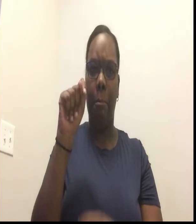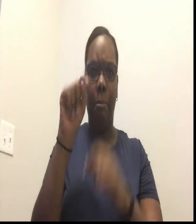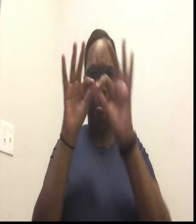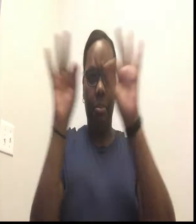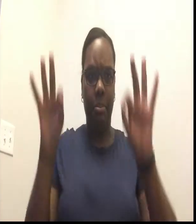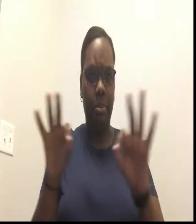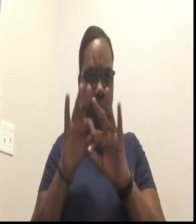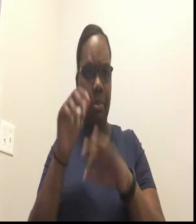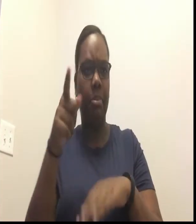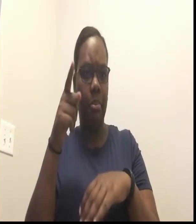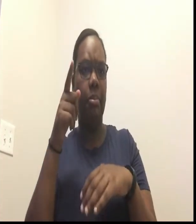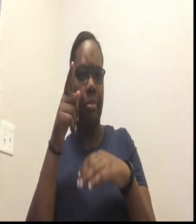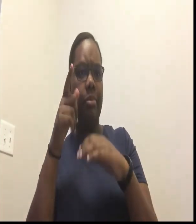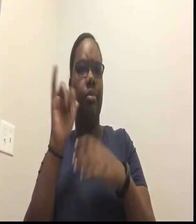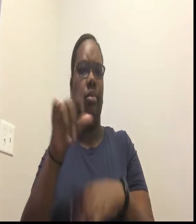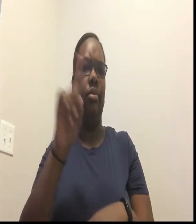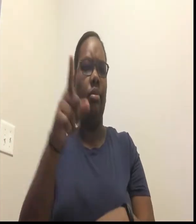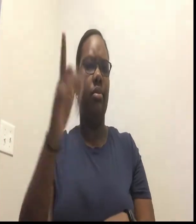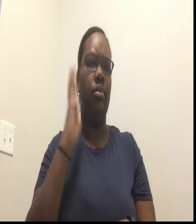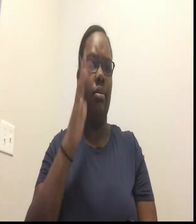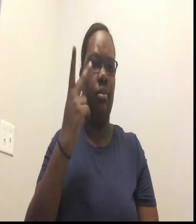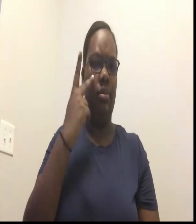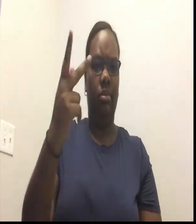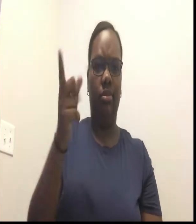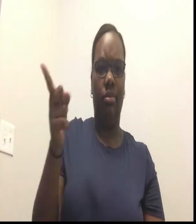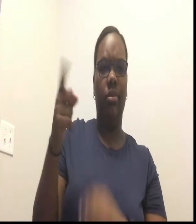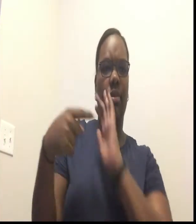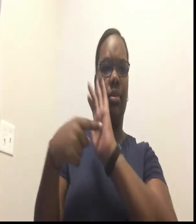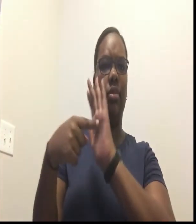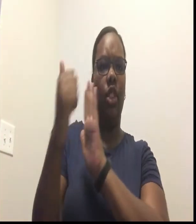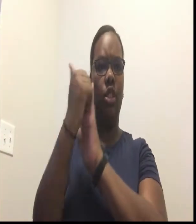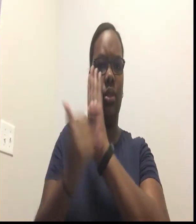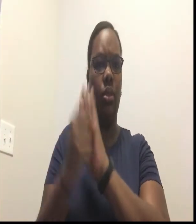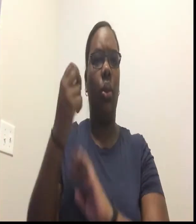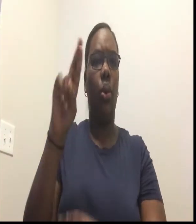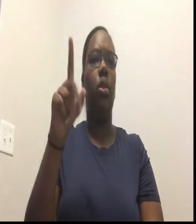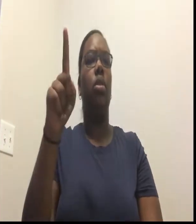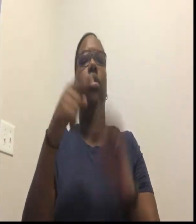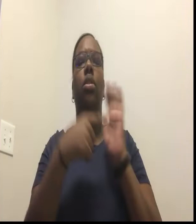Robert's Rules of Order has a lot of different motions that can be made